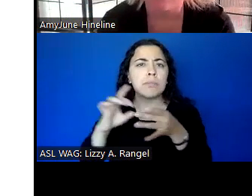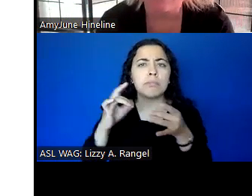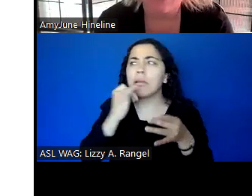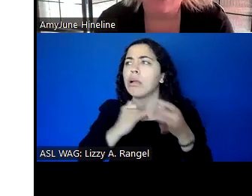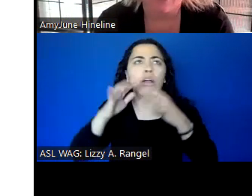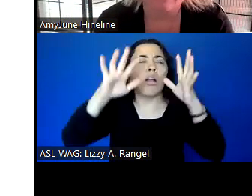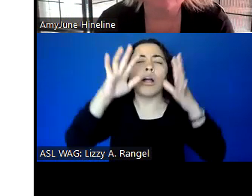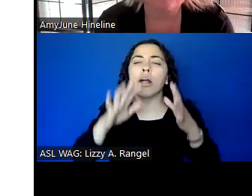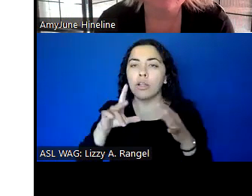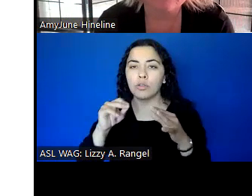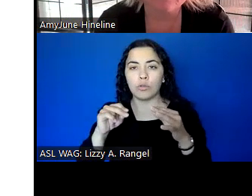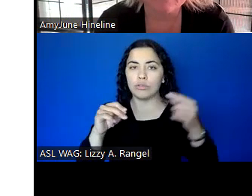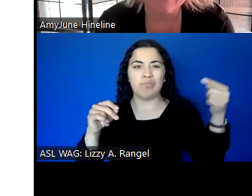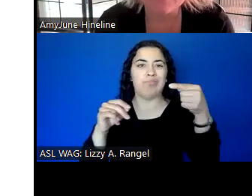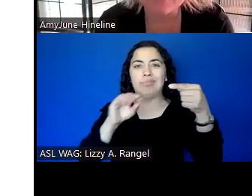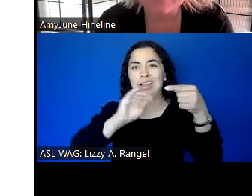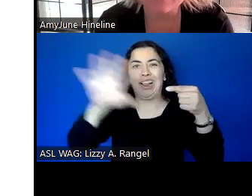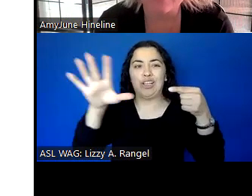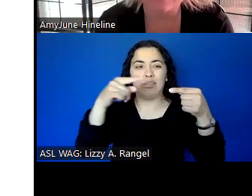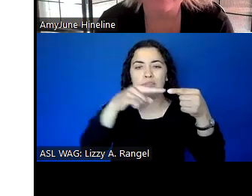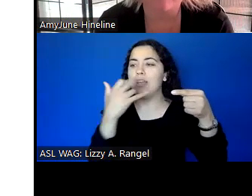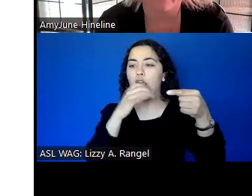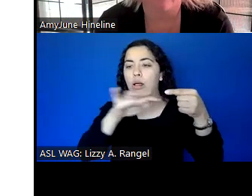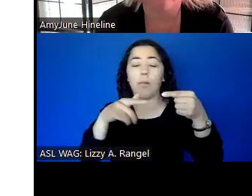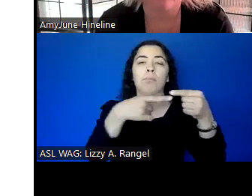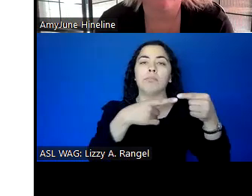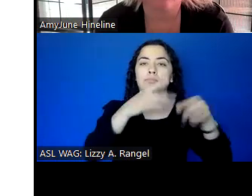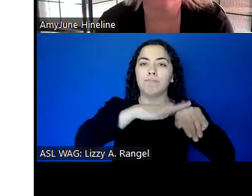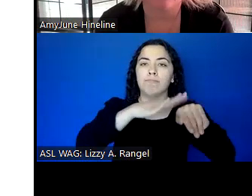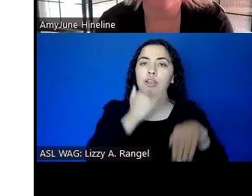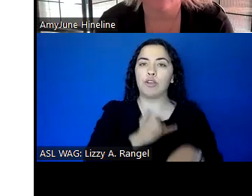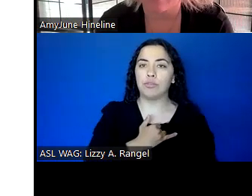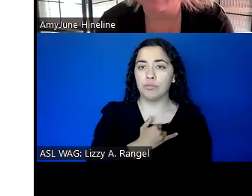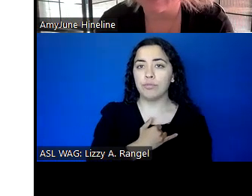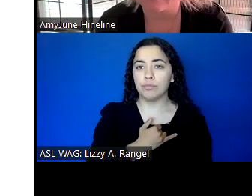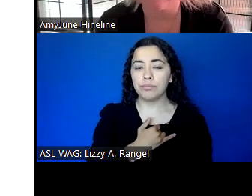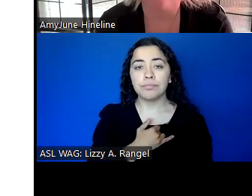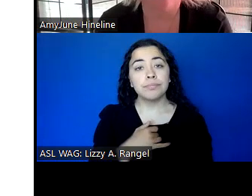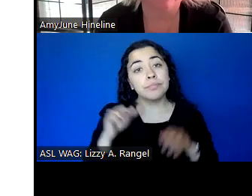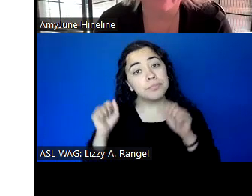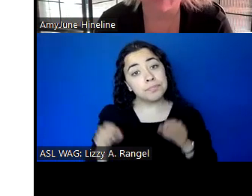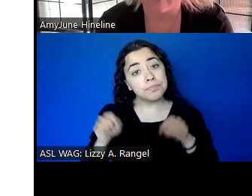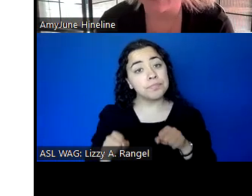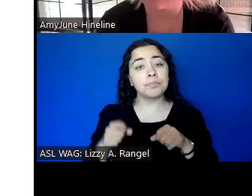information about input errors in text really allows our users who might be blind or color-blind